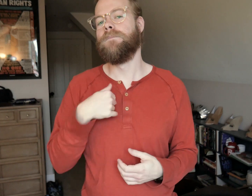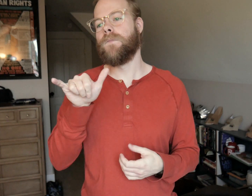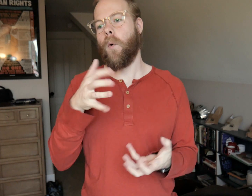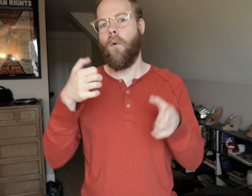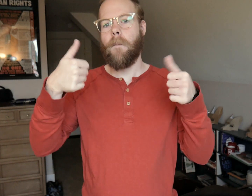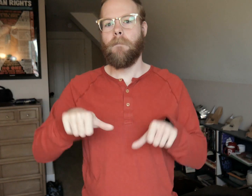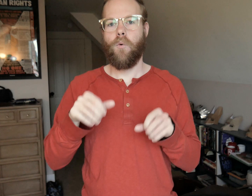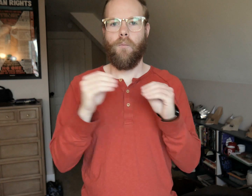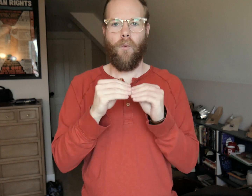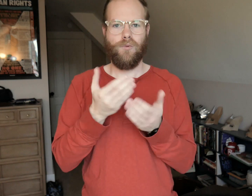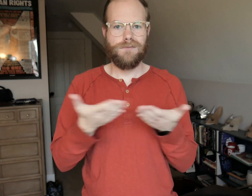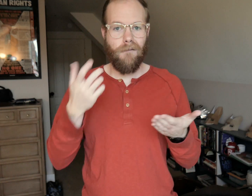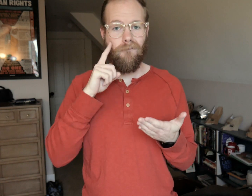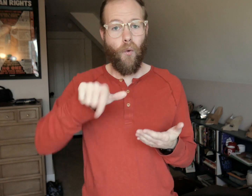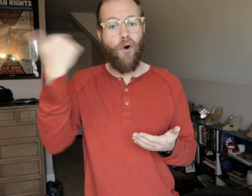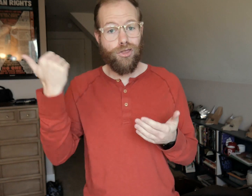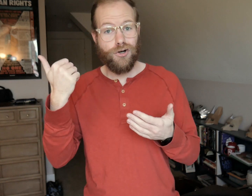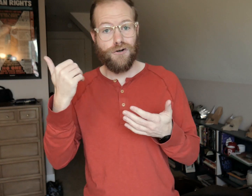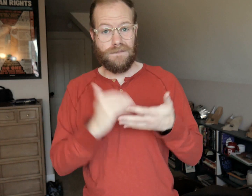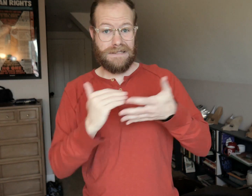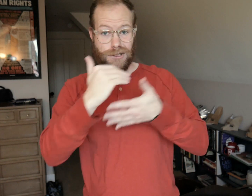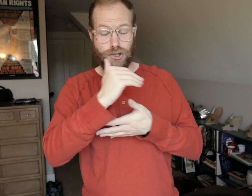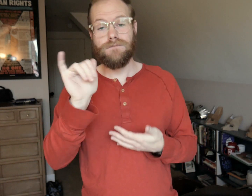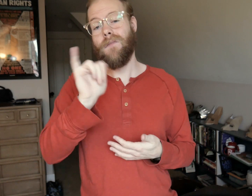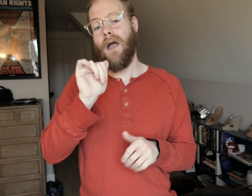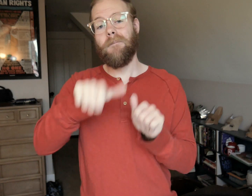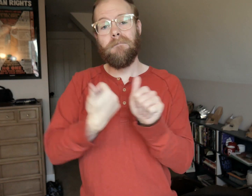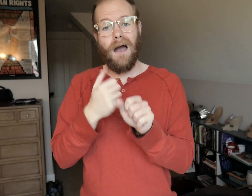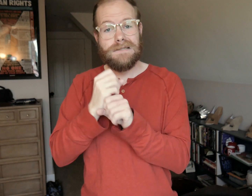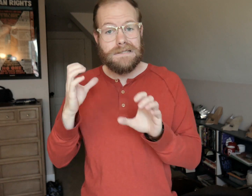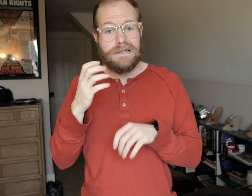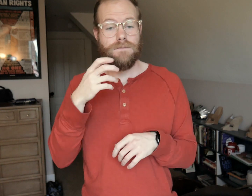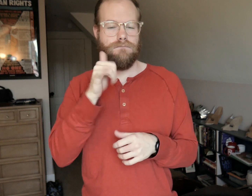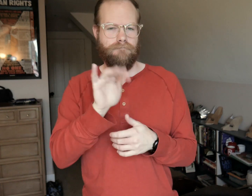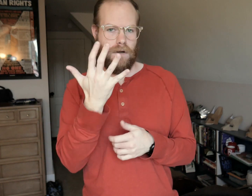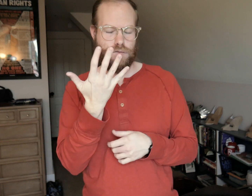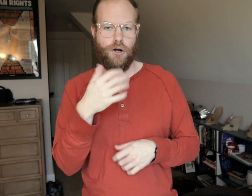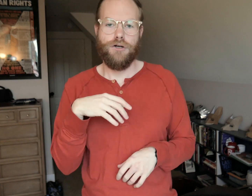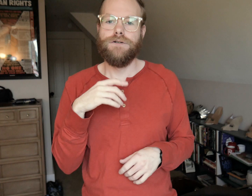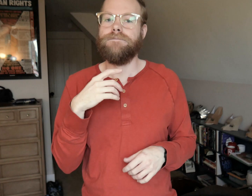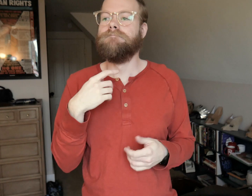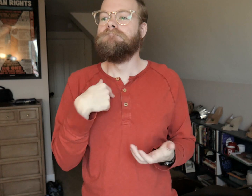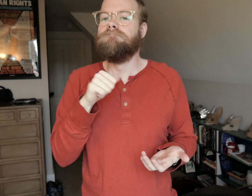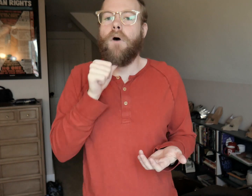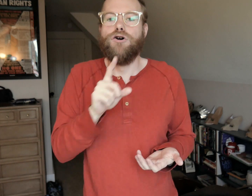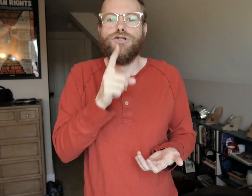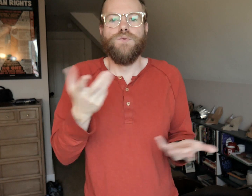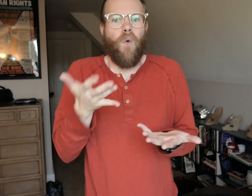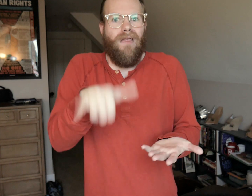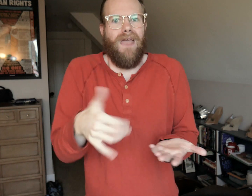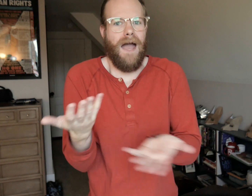I also want to post more stuff for the other tiers, like behind the scenes which is $5, but I’m not sure what that would be.